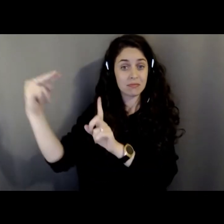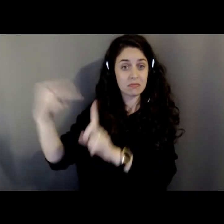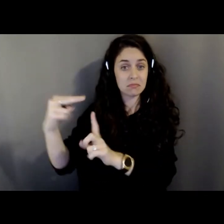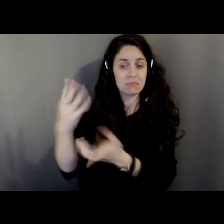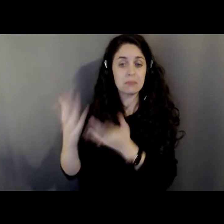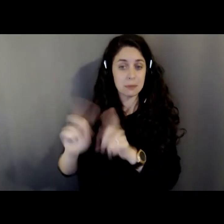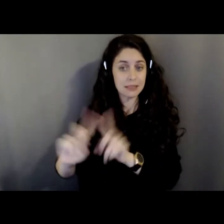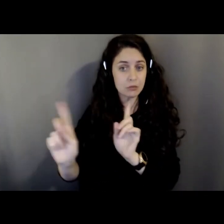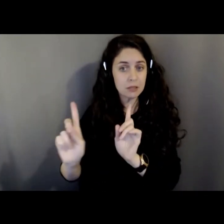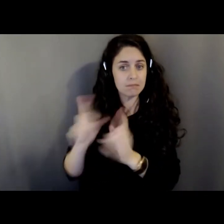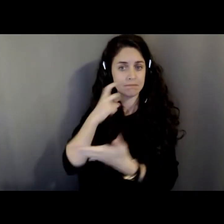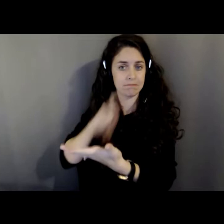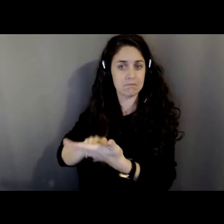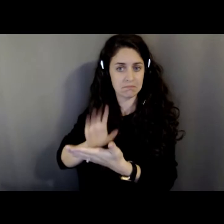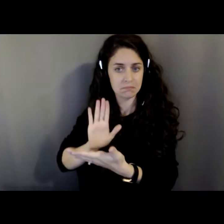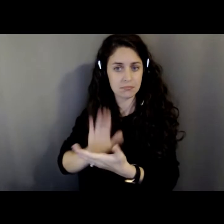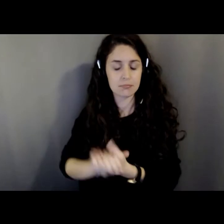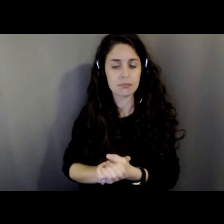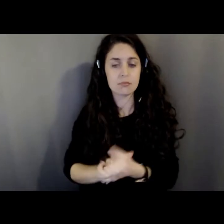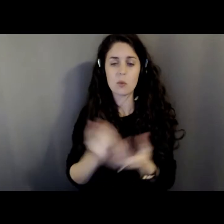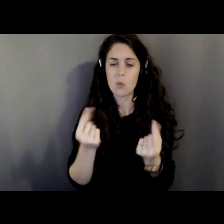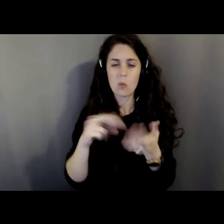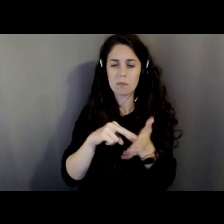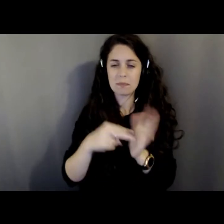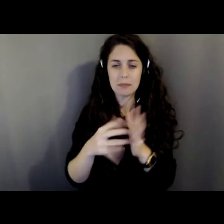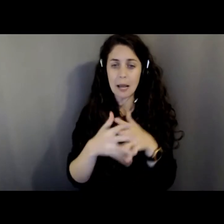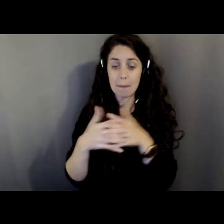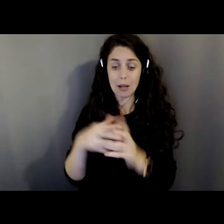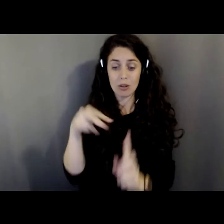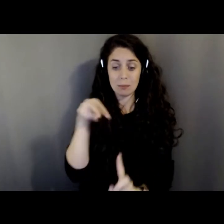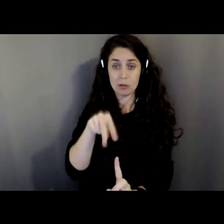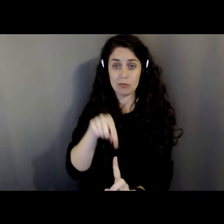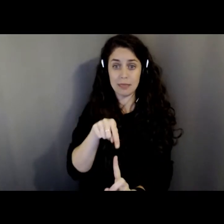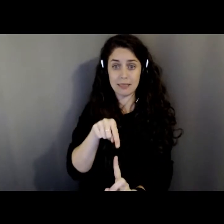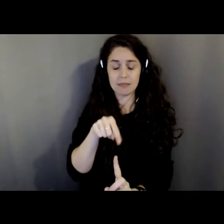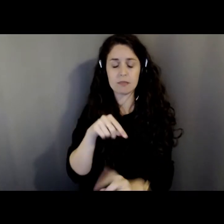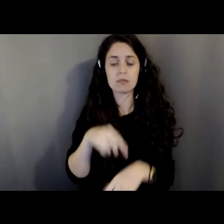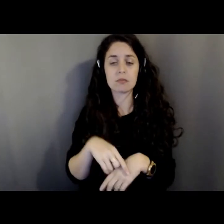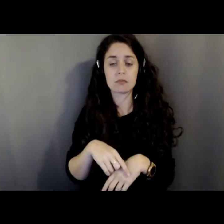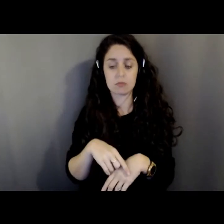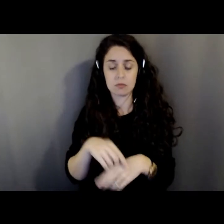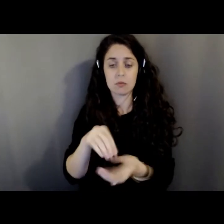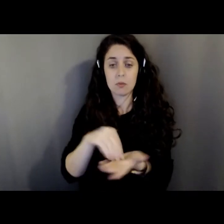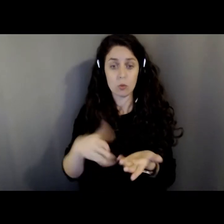we mean by "American perspective" is that while students are here, they are in charge